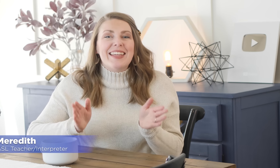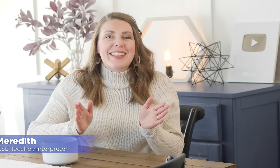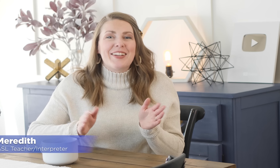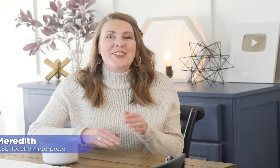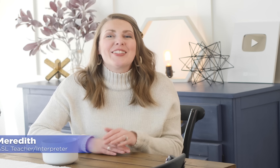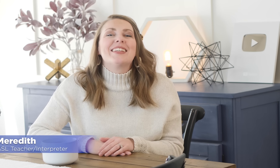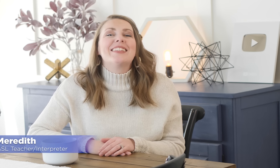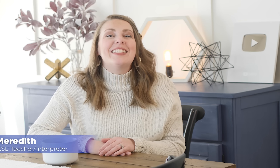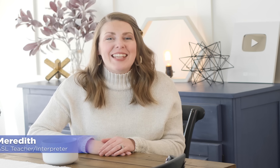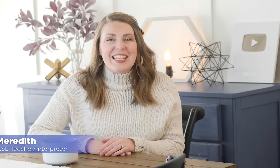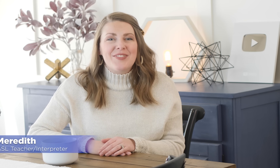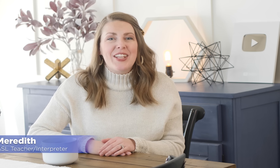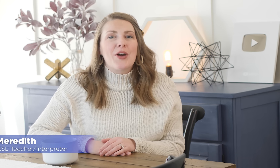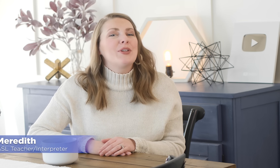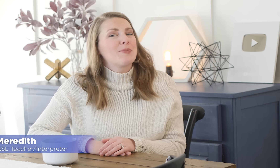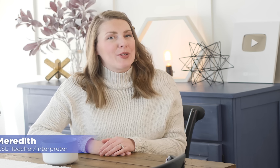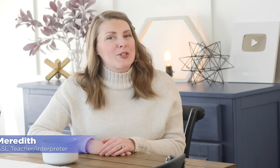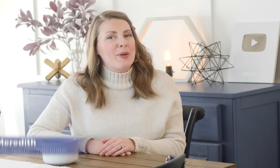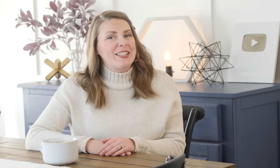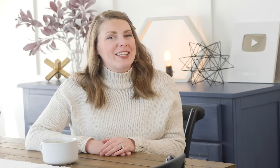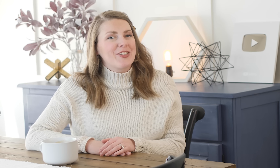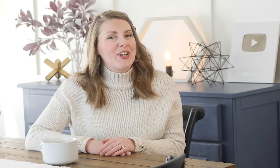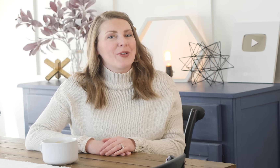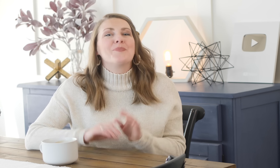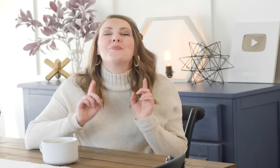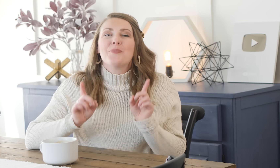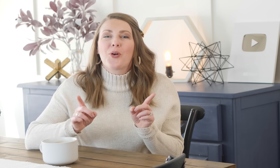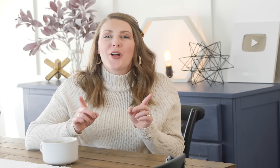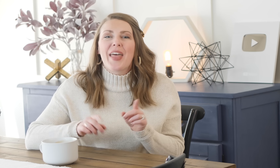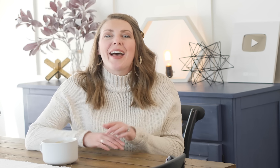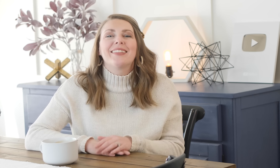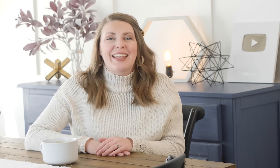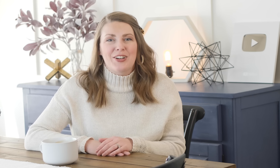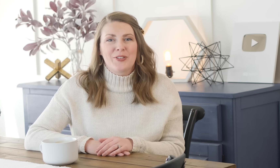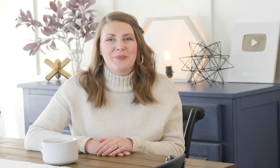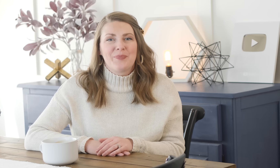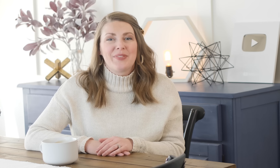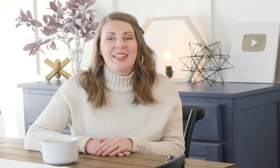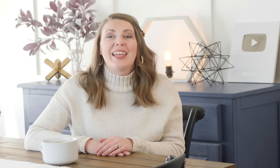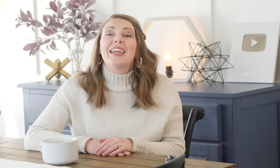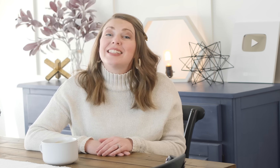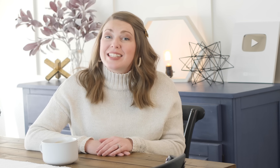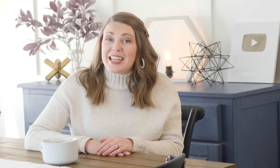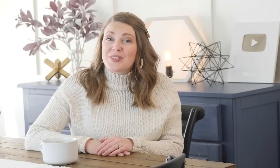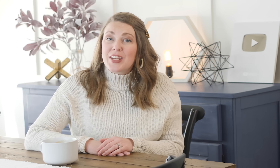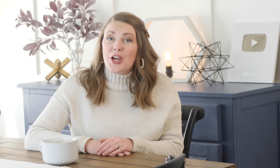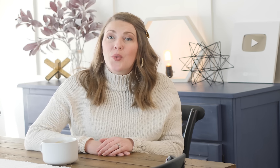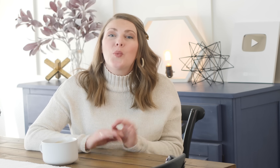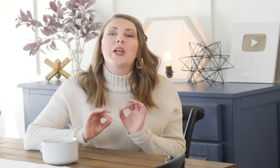Hey signers, today's video is sponsored by Skillshare, more on that later. In today's video we